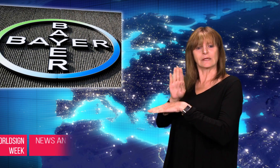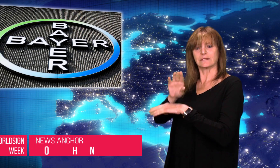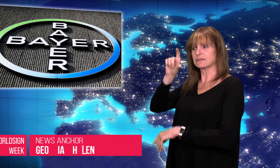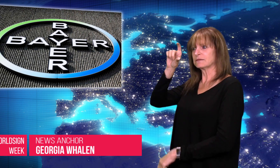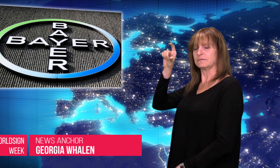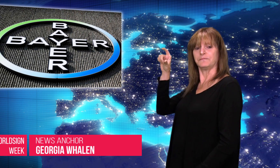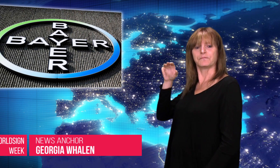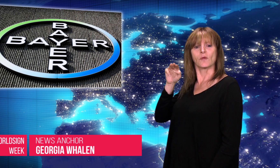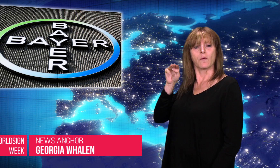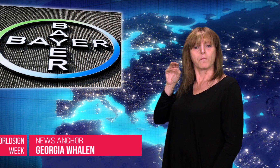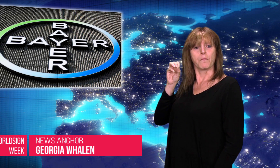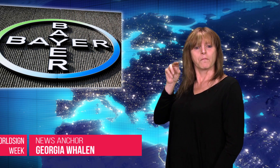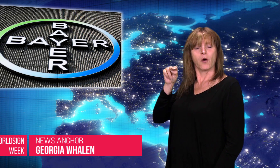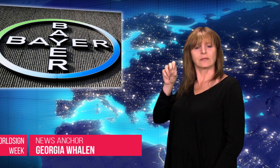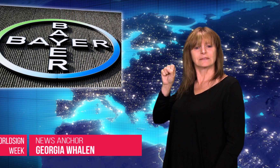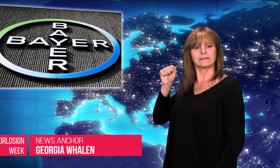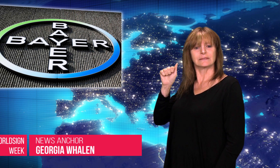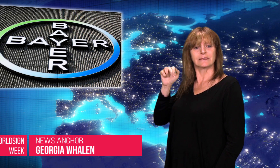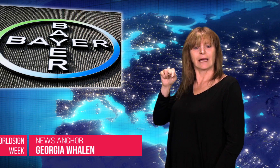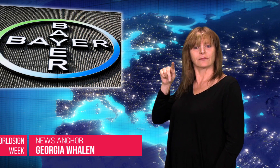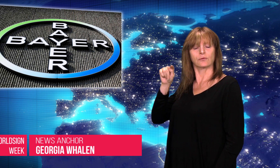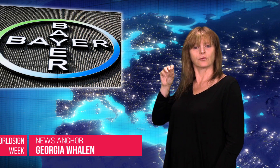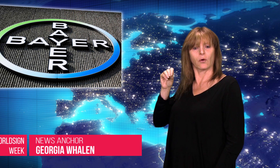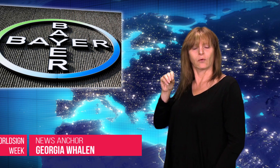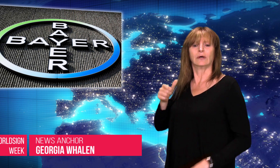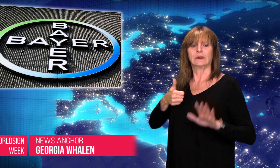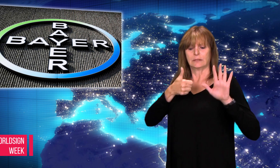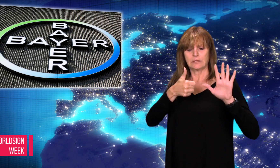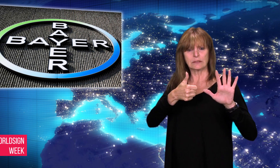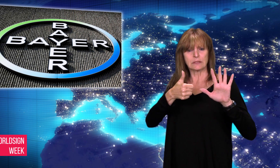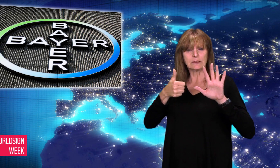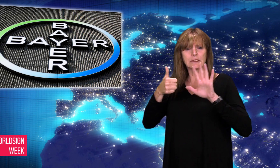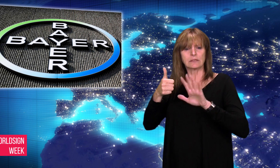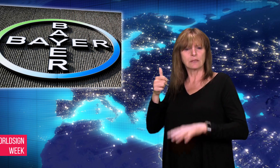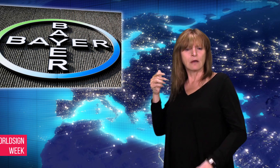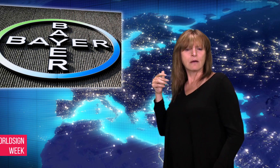Georgia: Monsanto’s $66 billion Merger